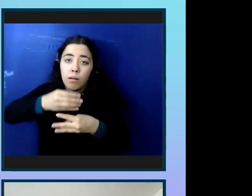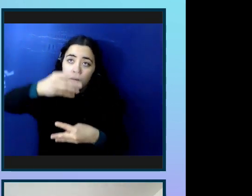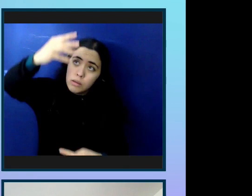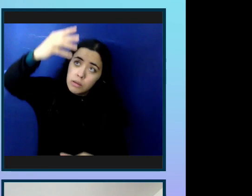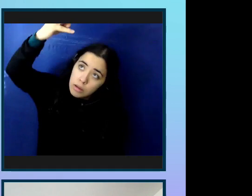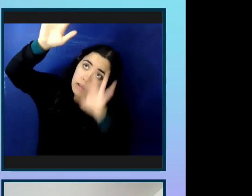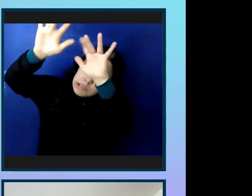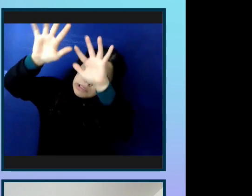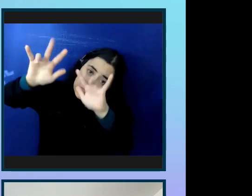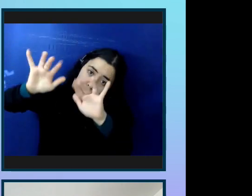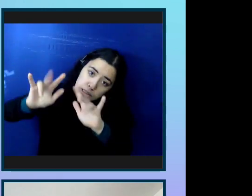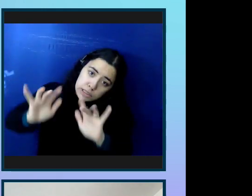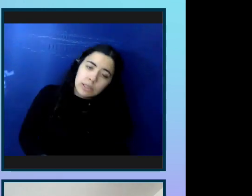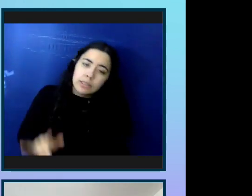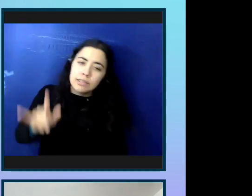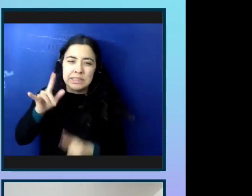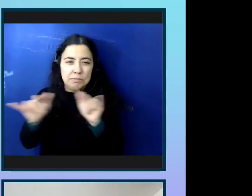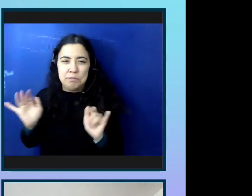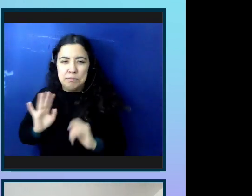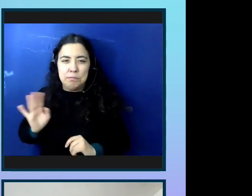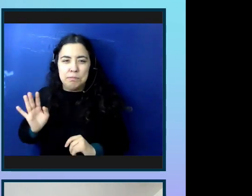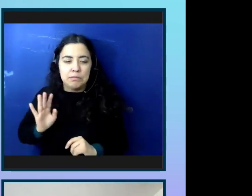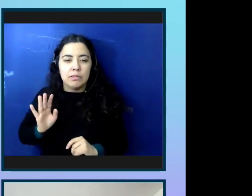it might be nice in the sense that all your information is in one place,